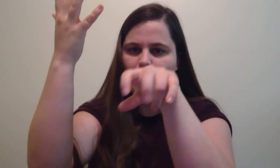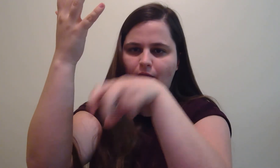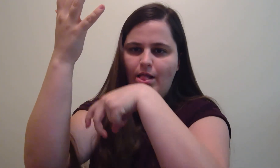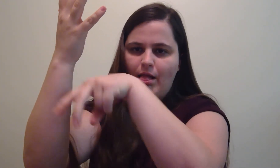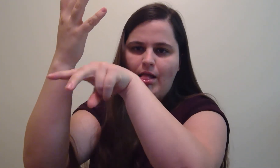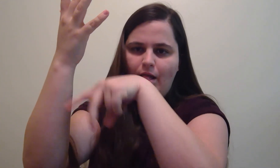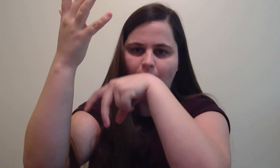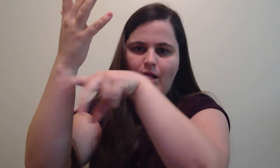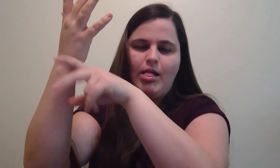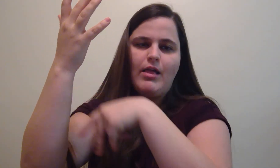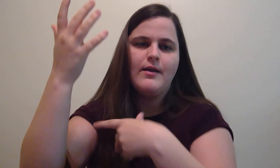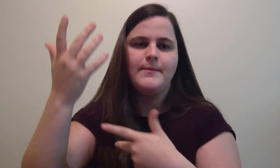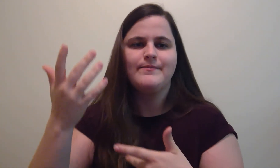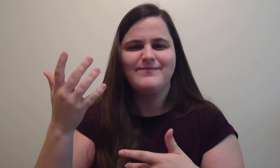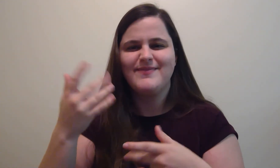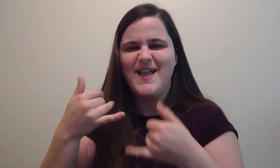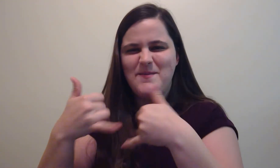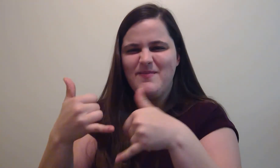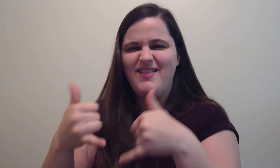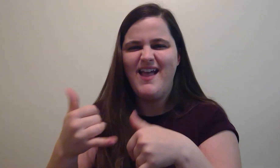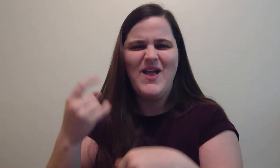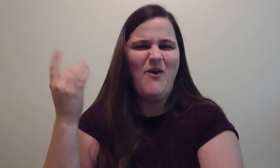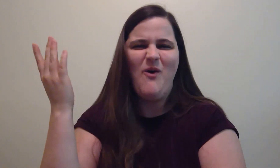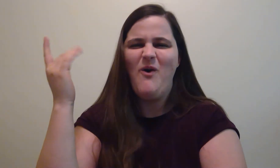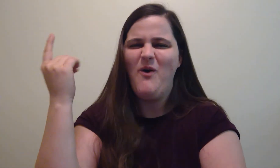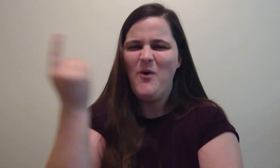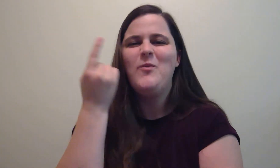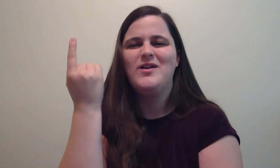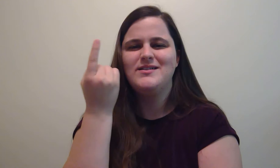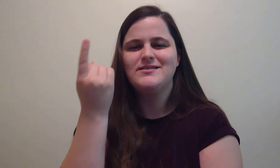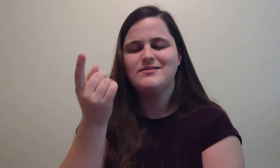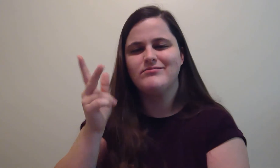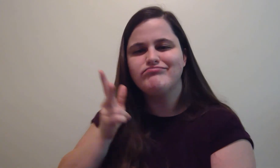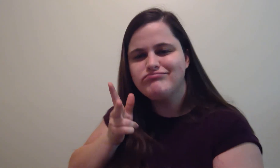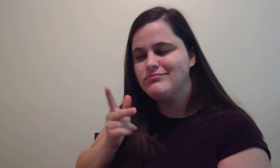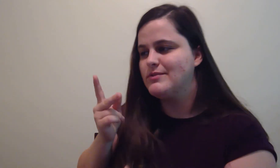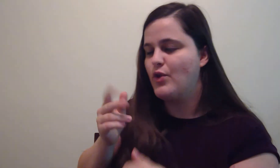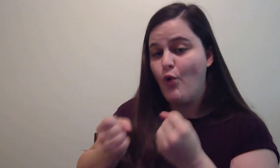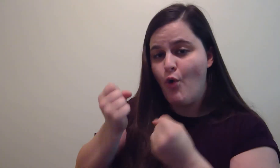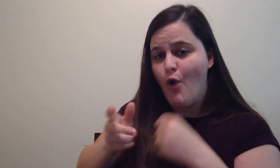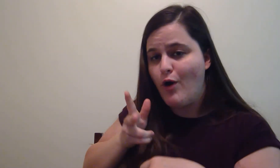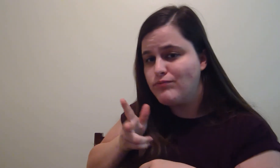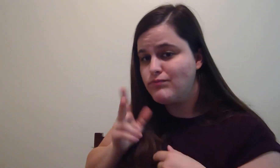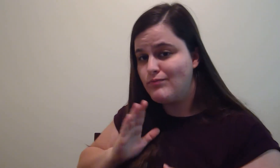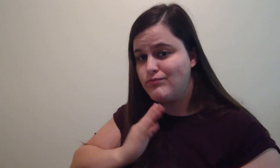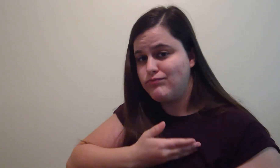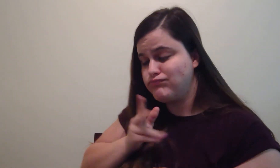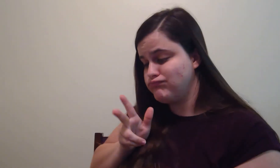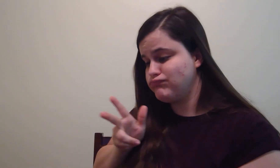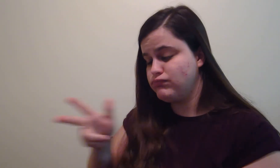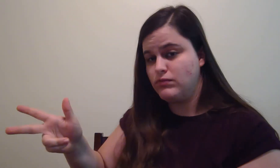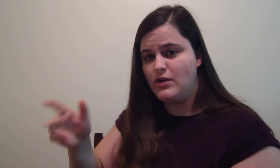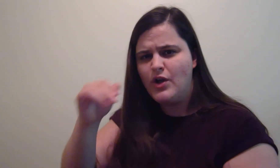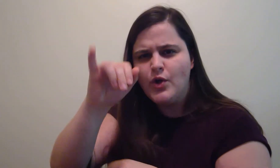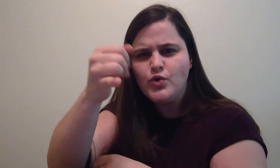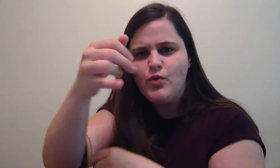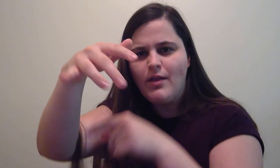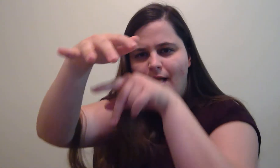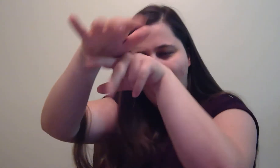or peel but chunks of the bark off so they could slide down the crook in its trunk. It seemed like they were playing in it whenever my mom took us somewhere in the car.